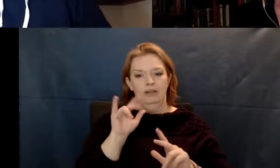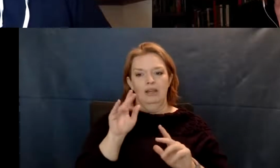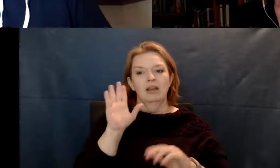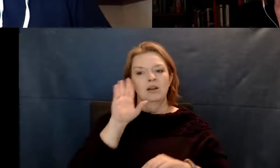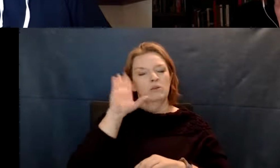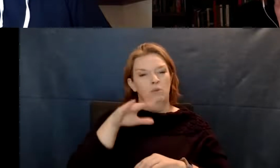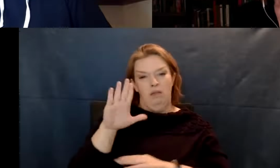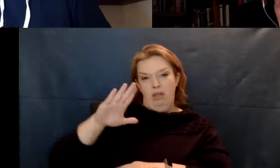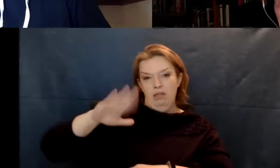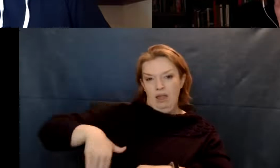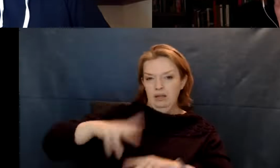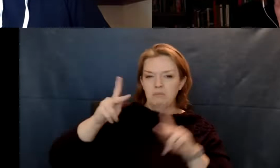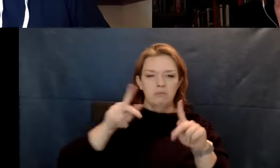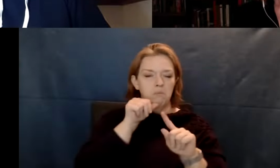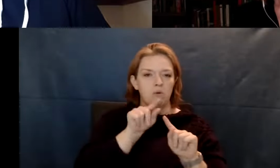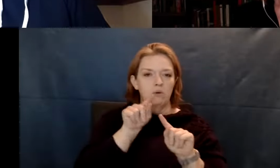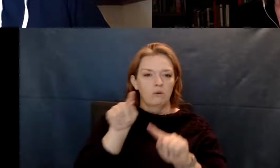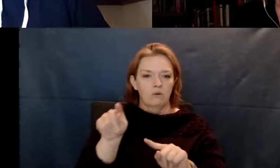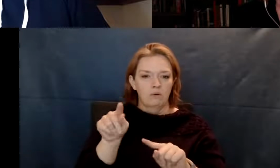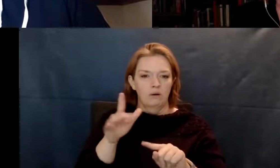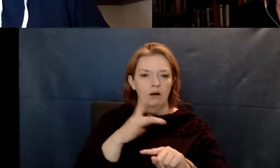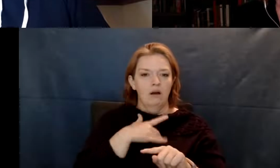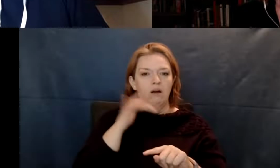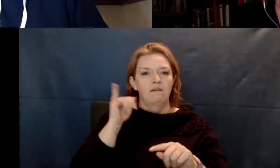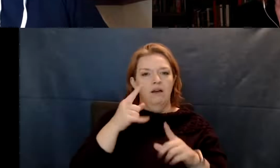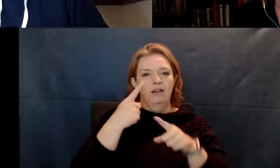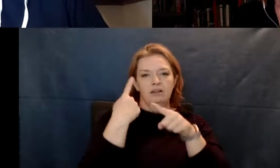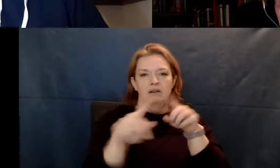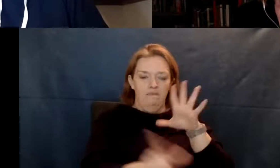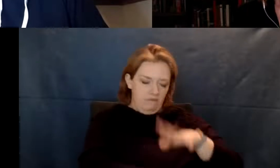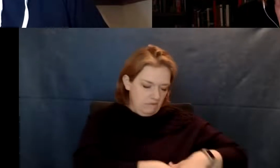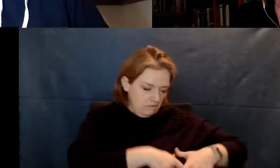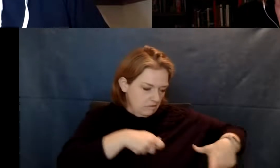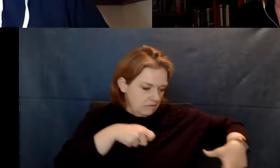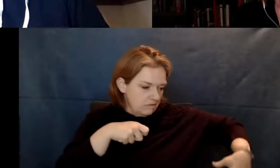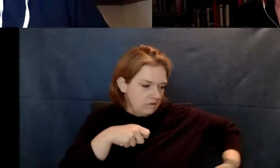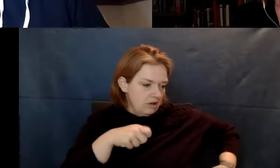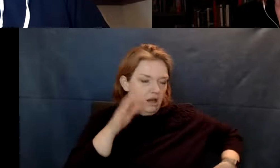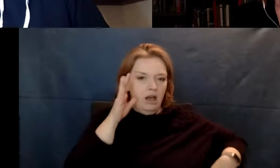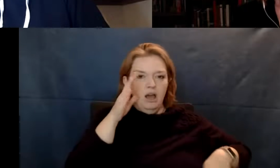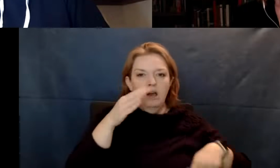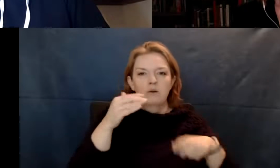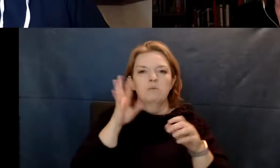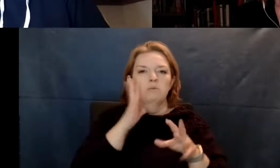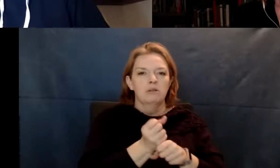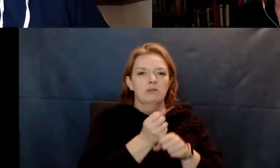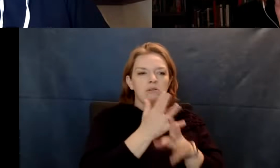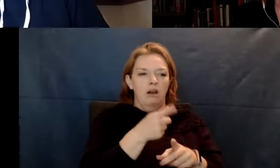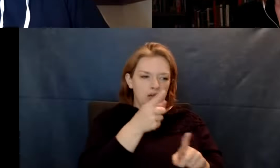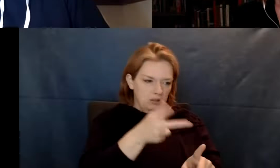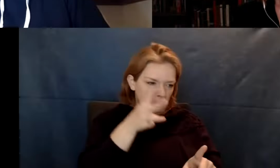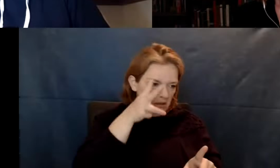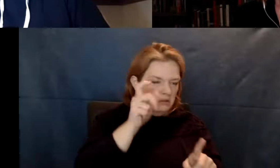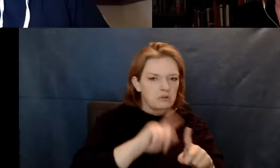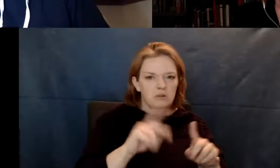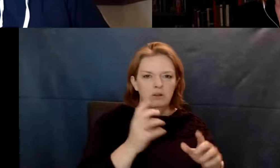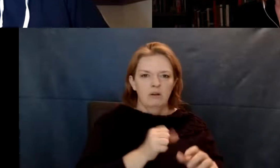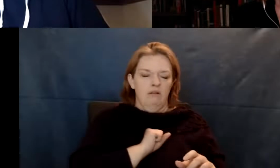machete on my hip to make a devil cough up blood, dust, and light.